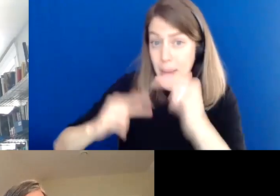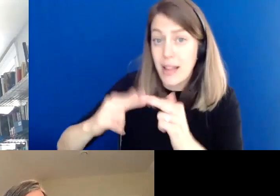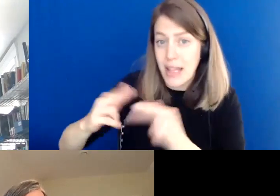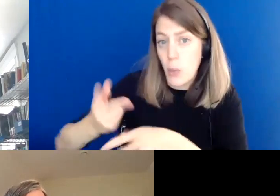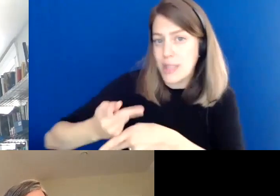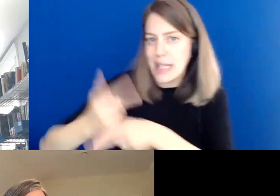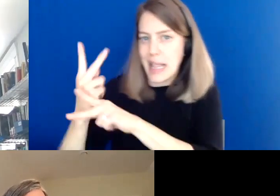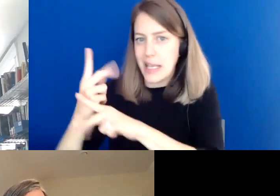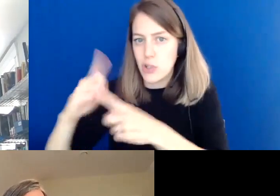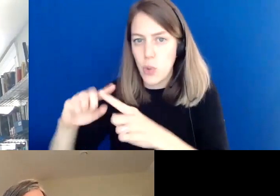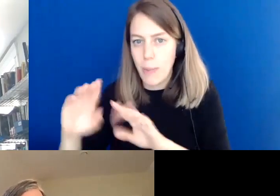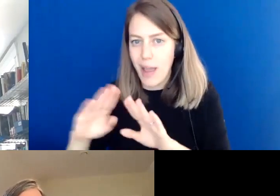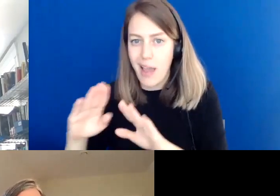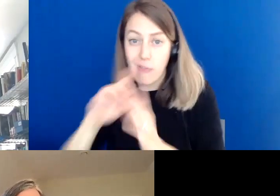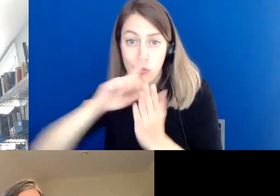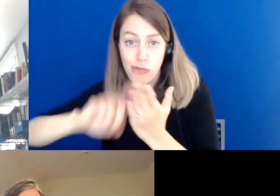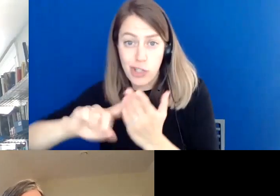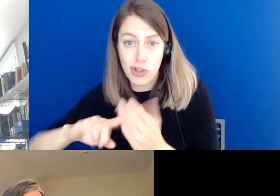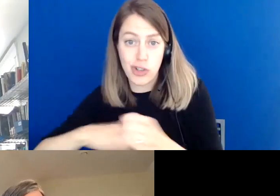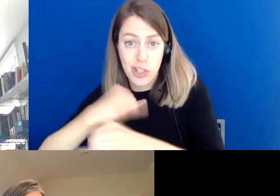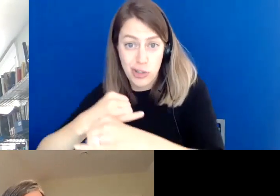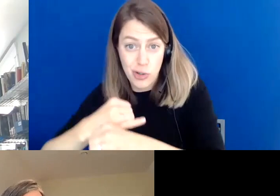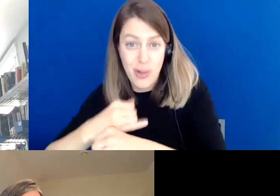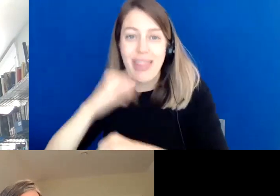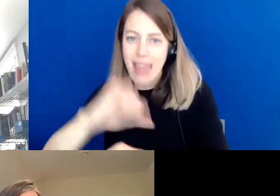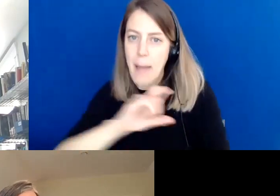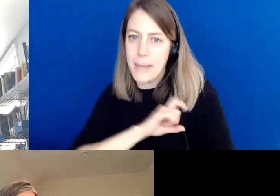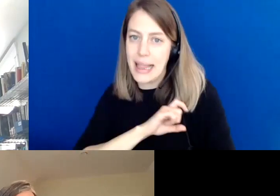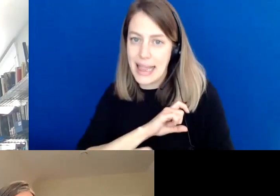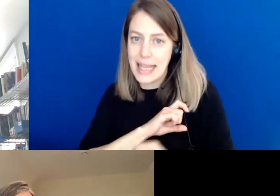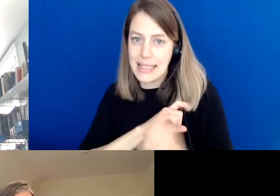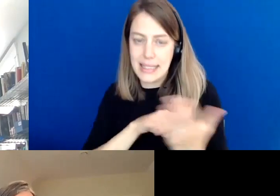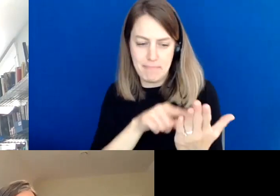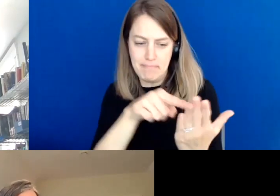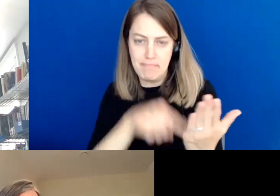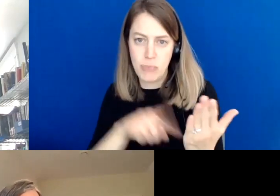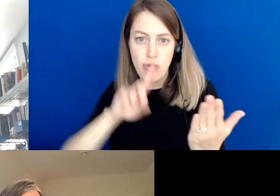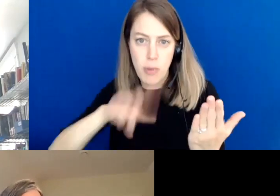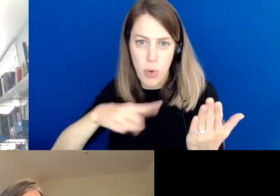The police report continued. At this time we gained entrance to the building by